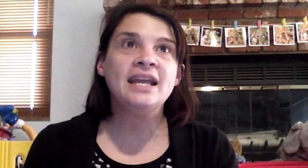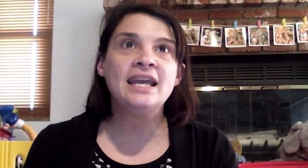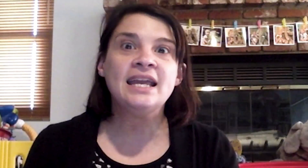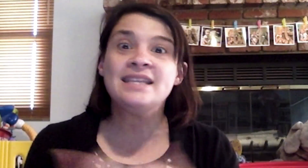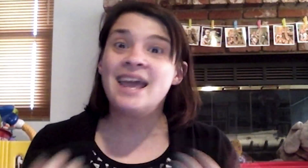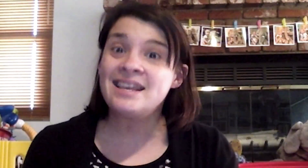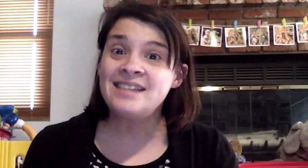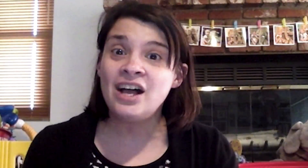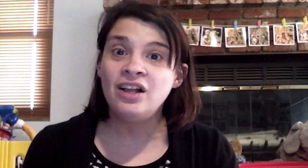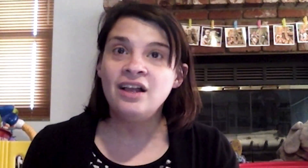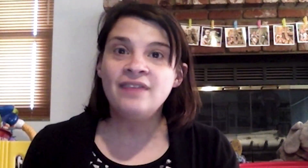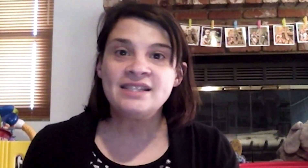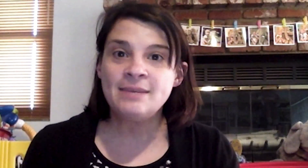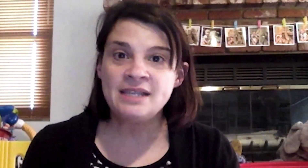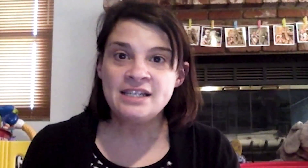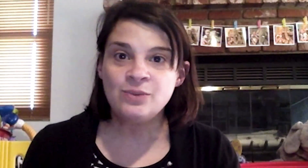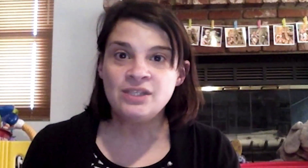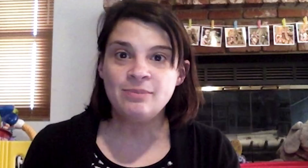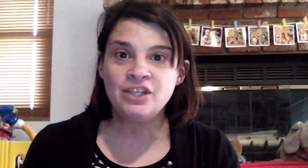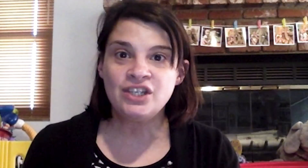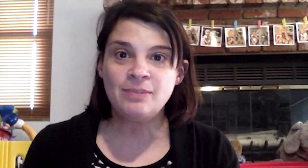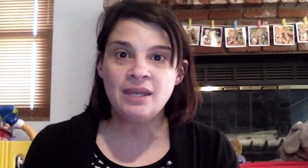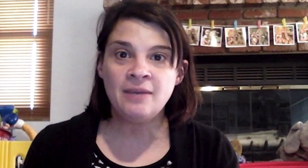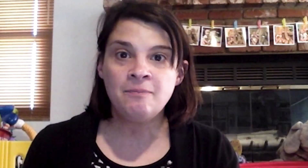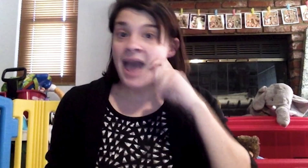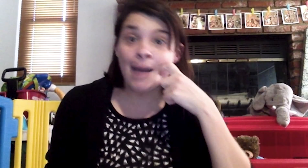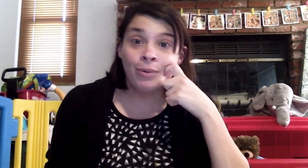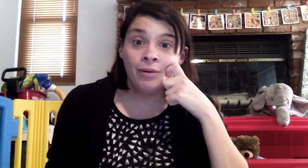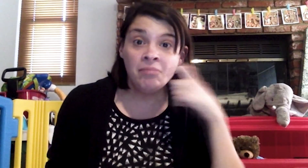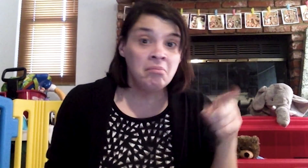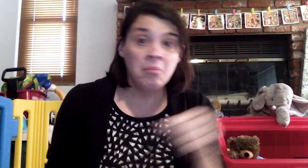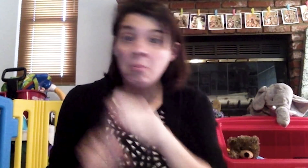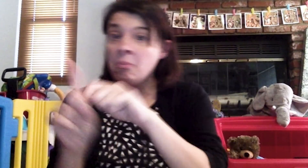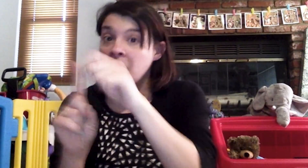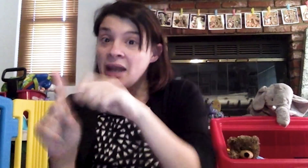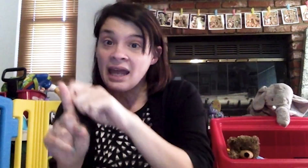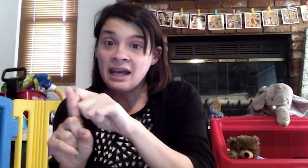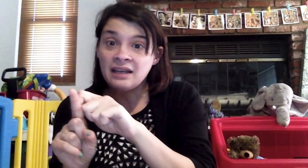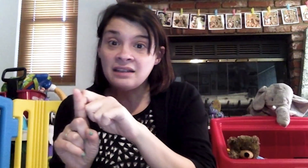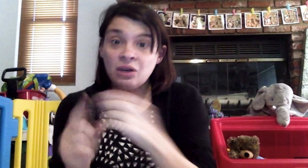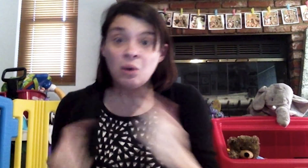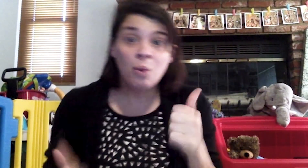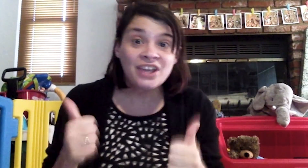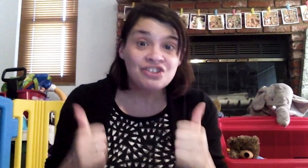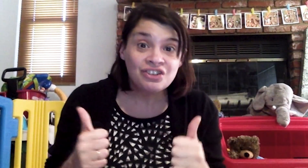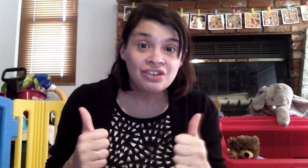But in ASL, that same sentence would simply just be, "Apple, banana, which?"